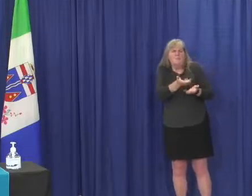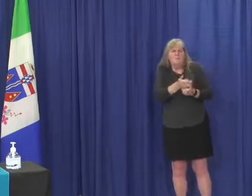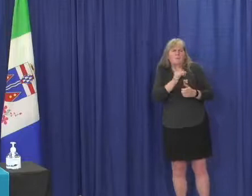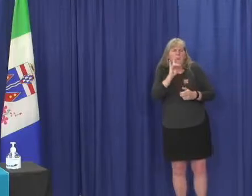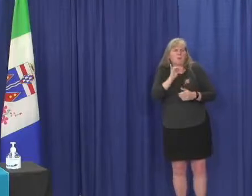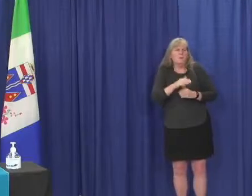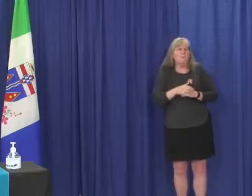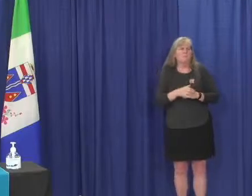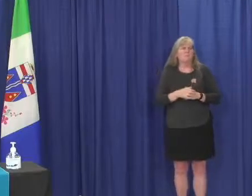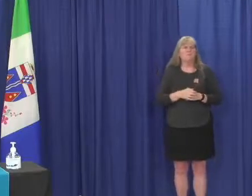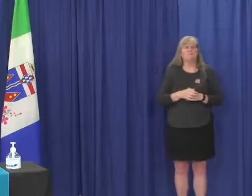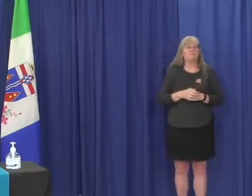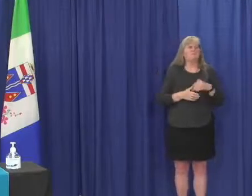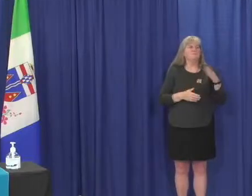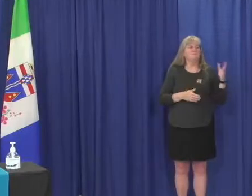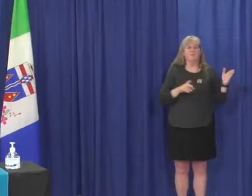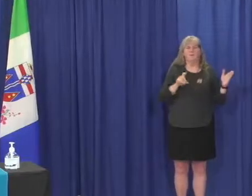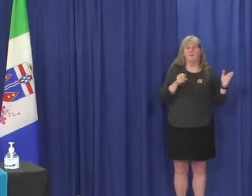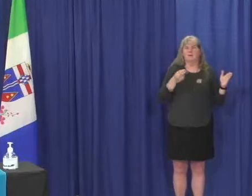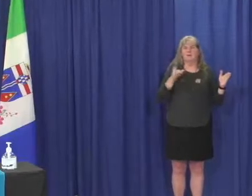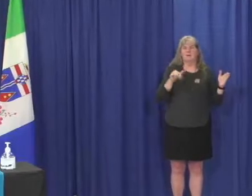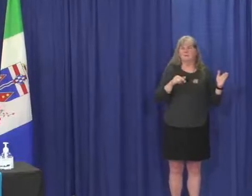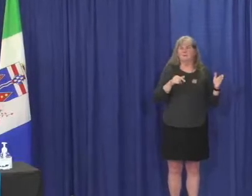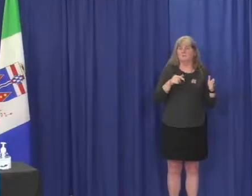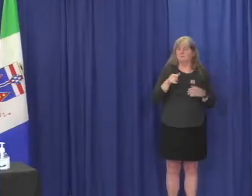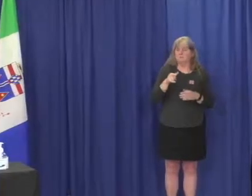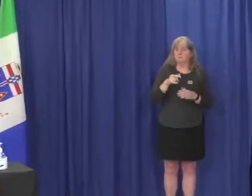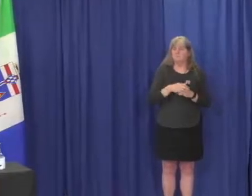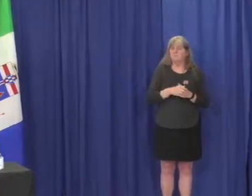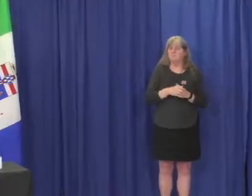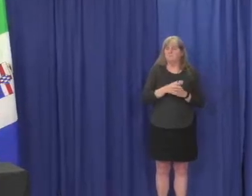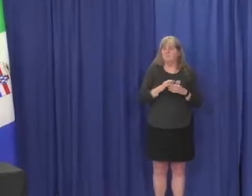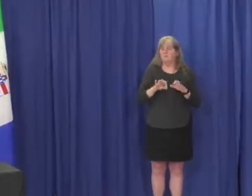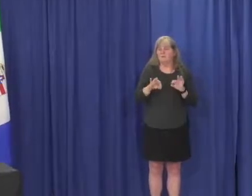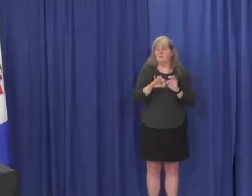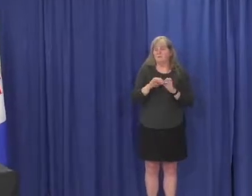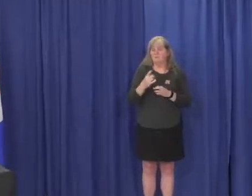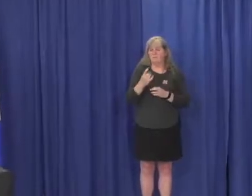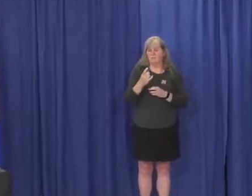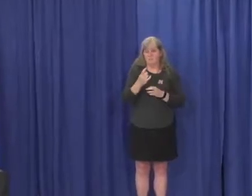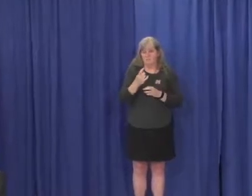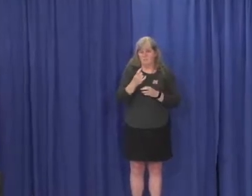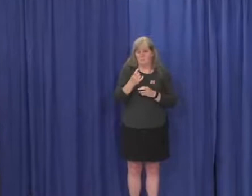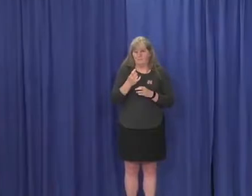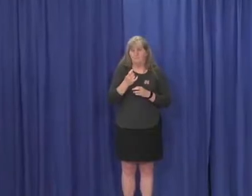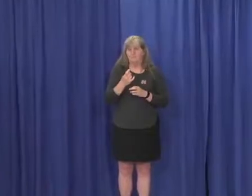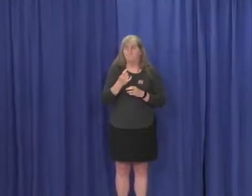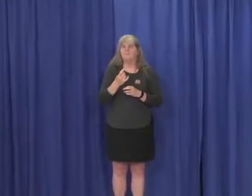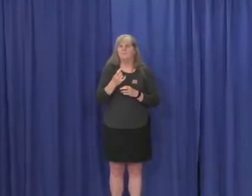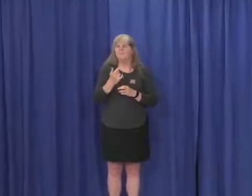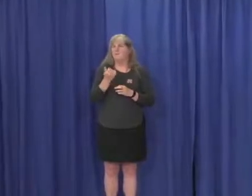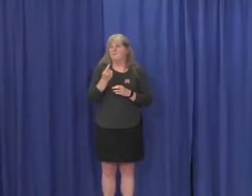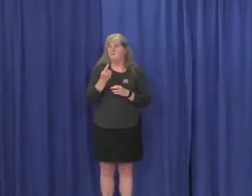self isolating. That's an important question